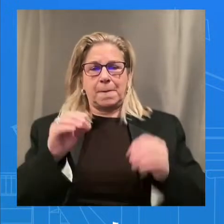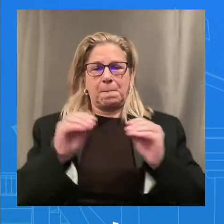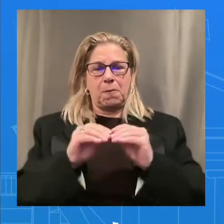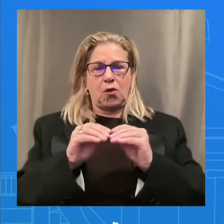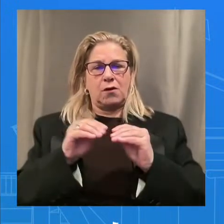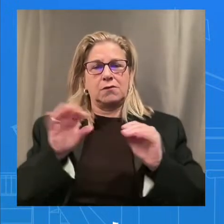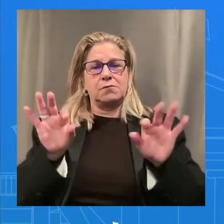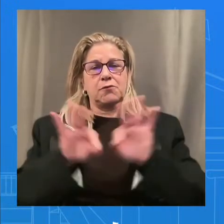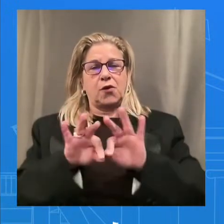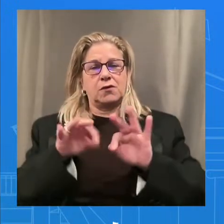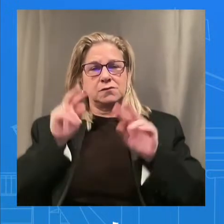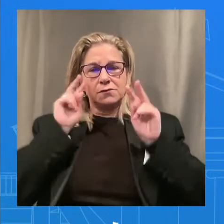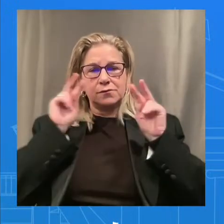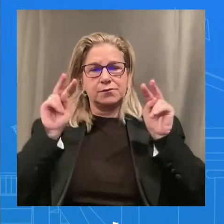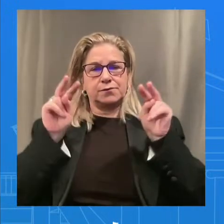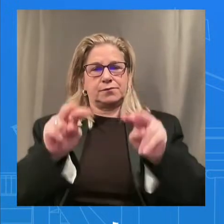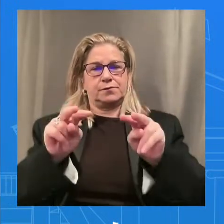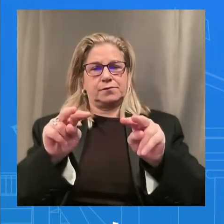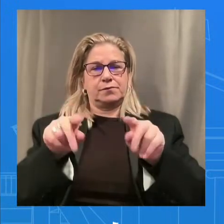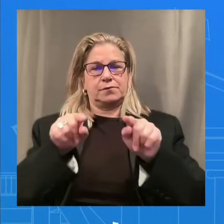that a time of transition is a time of risk